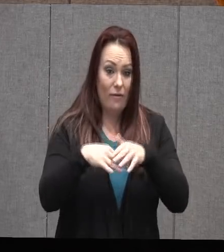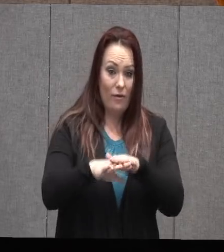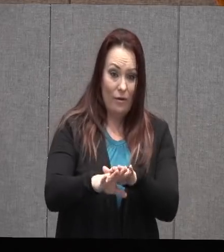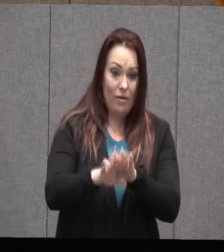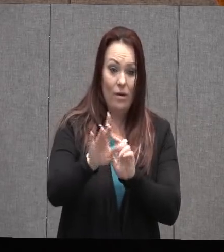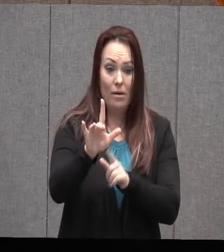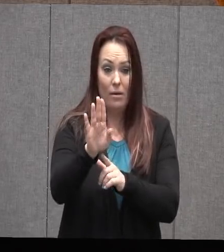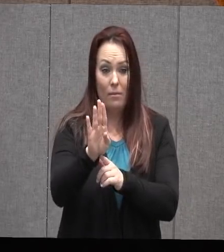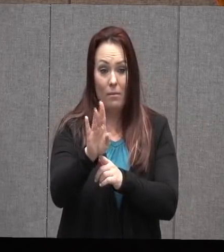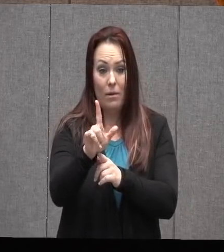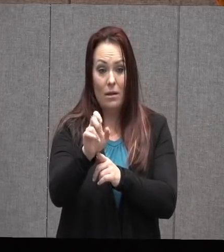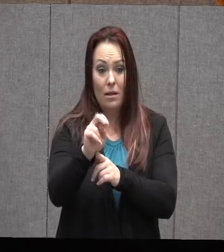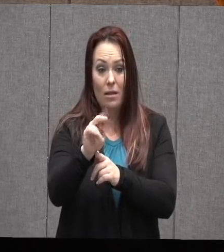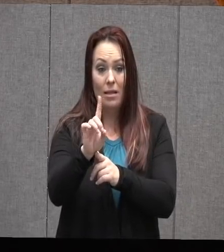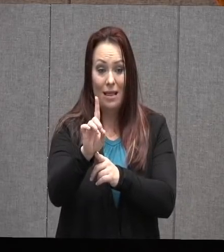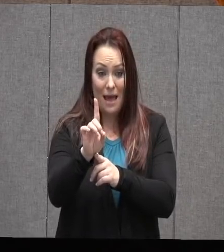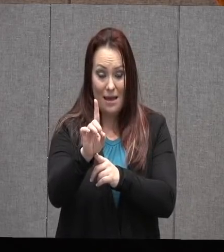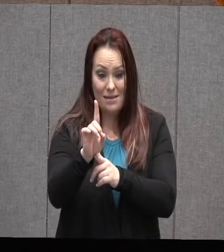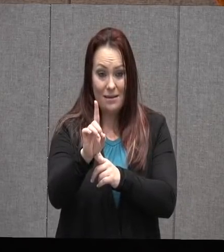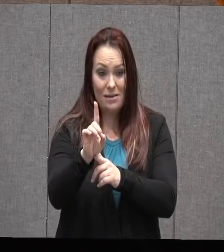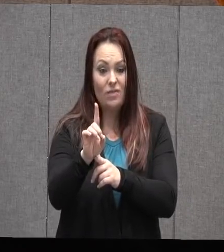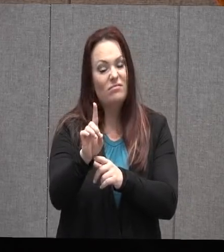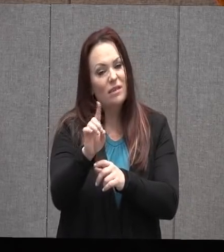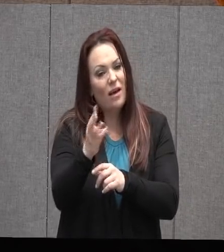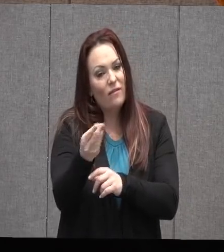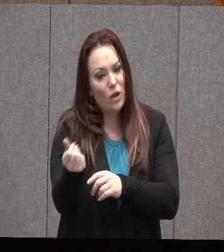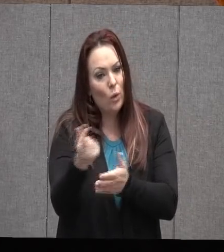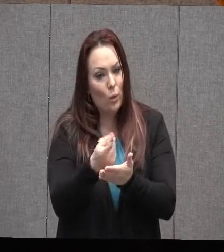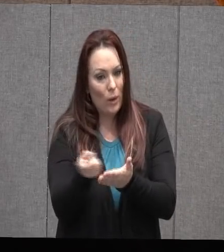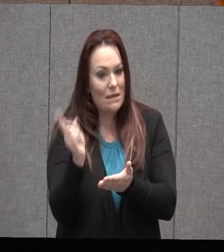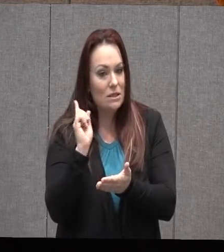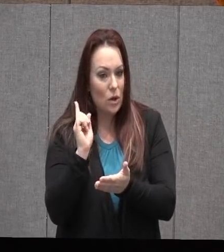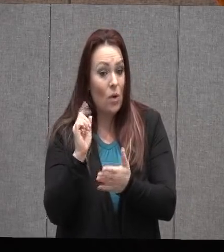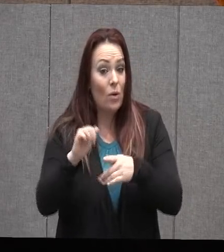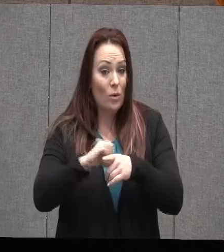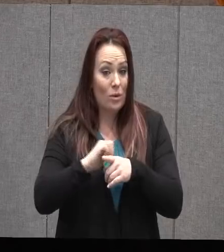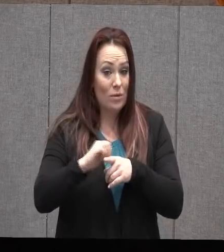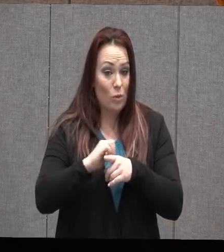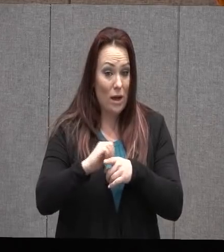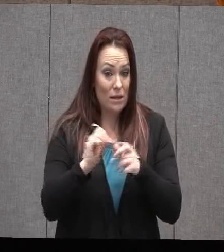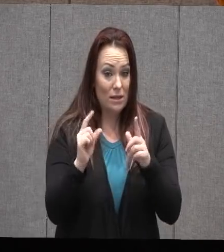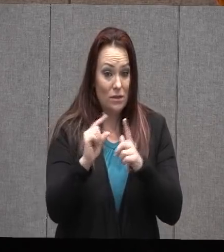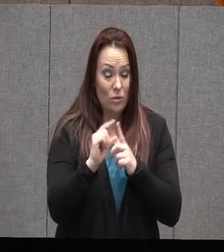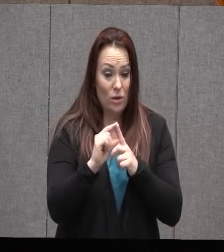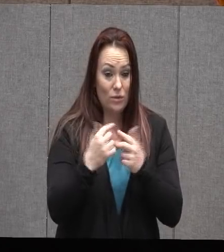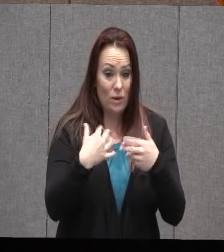Like I said, a couple weeks ago, we practiced words with blends at the beginning.